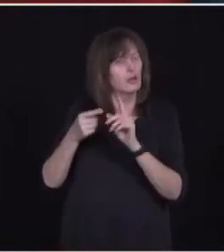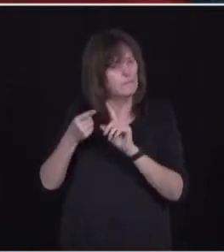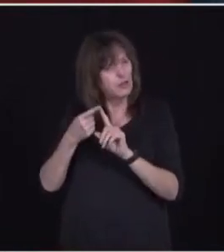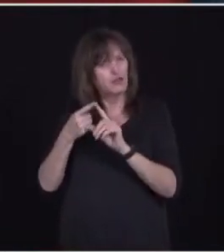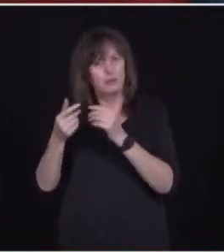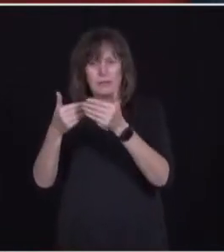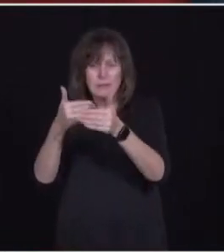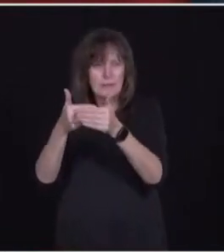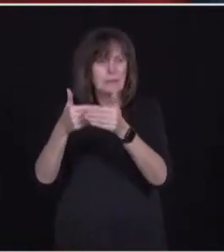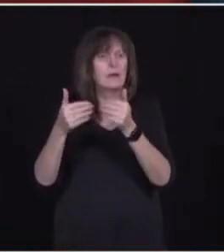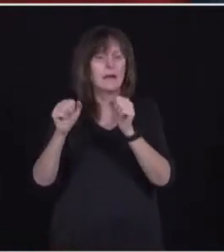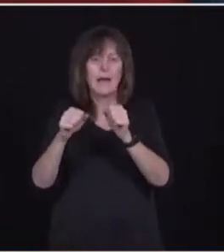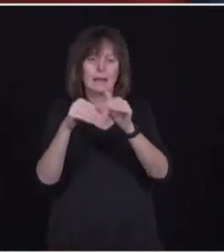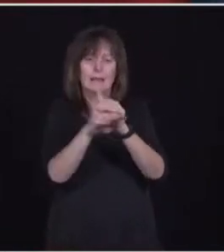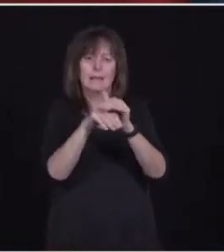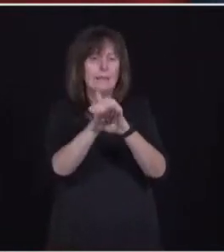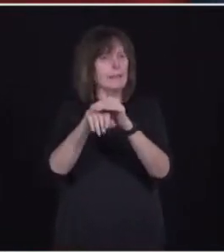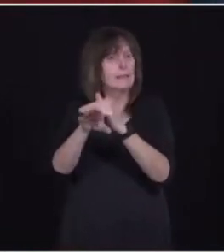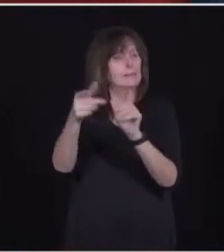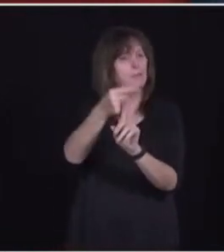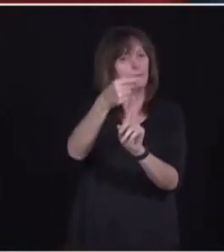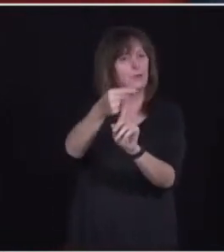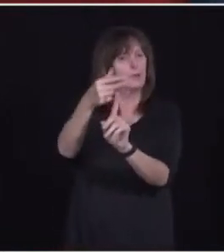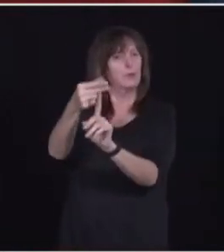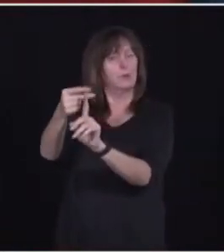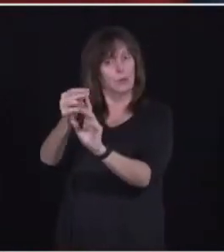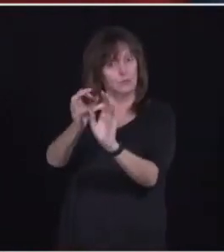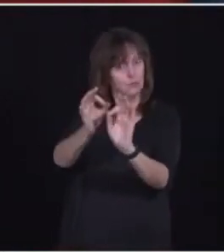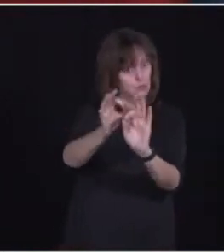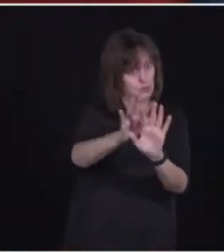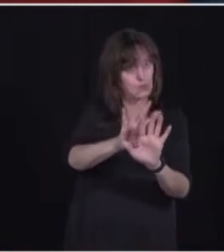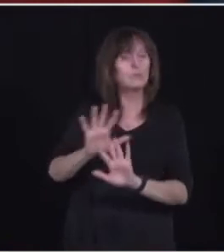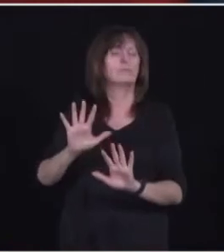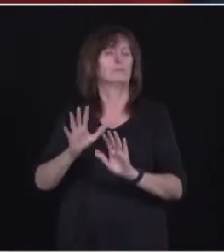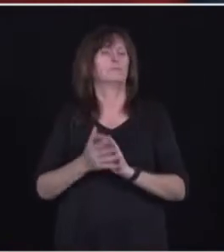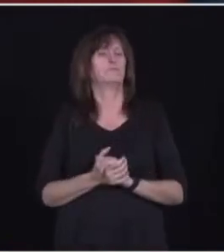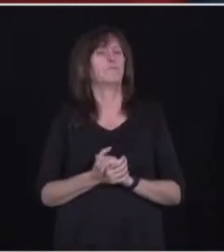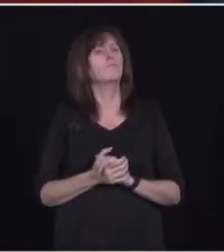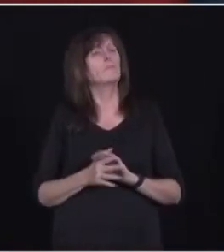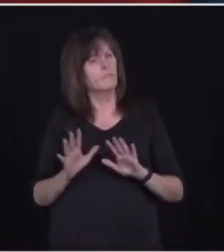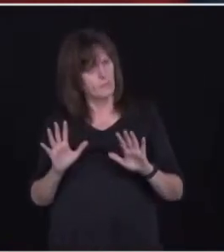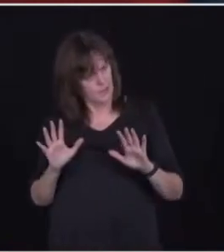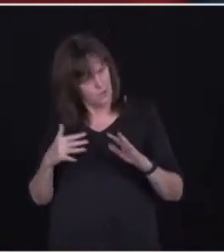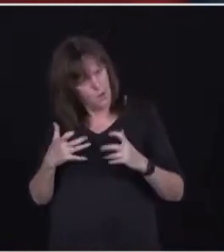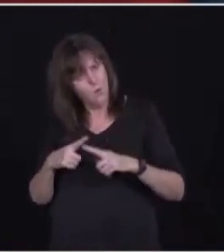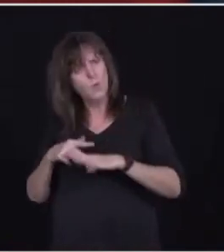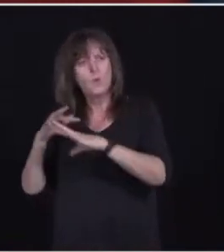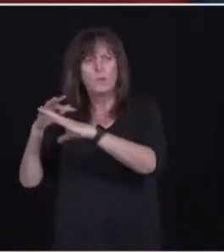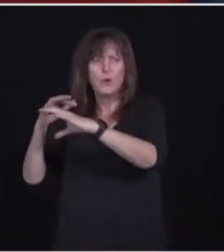vaccination sites, go into those long-term care homes, do those residents and give them opportunities to have those vaccines and make